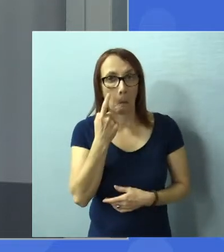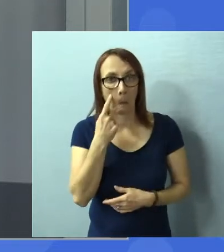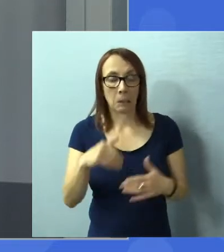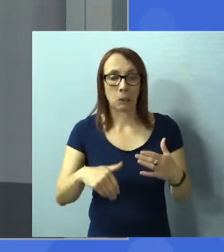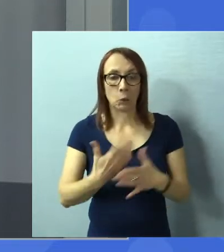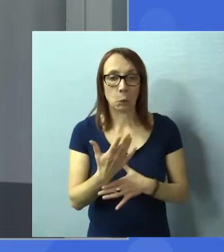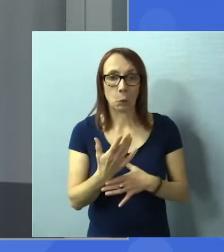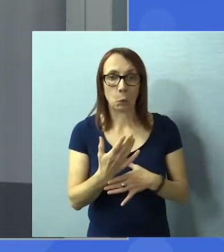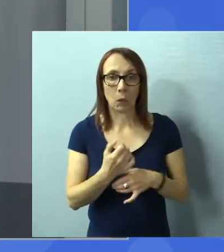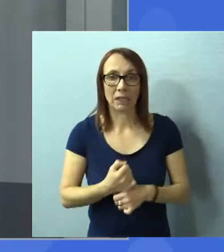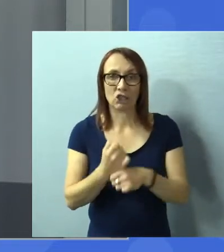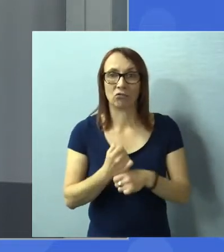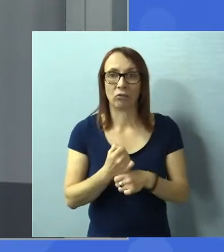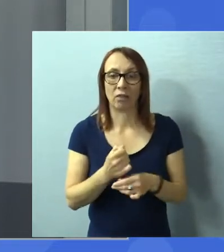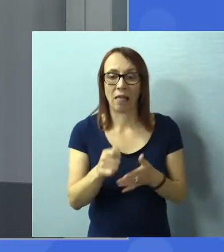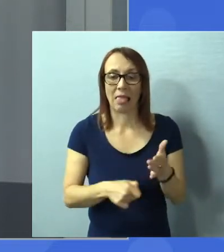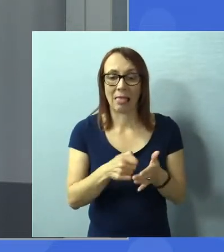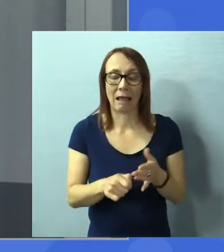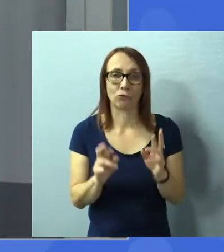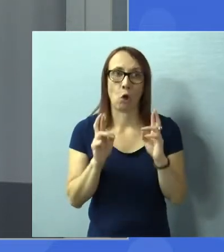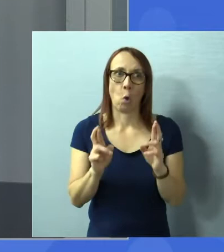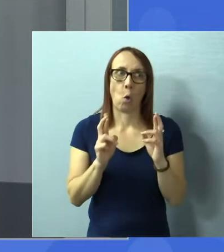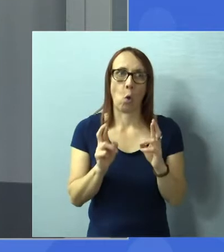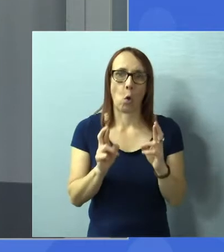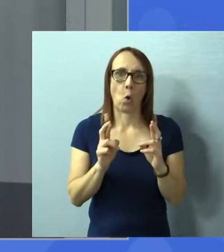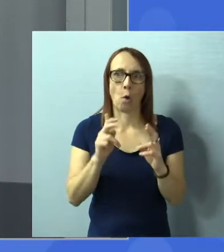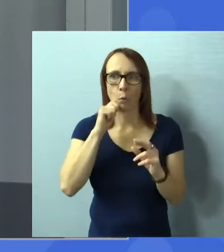hoped that the Conservatives would make major gains in that election that he